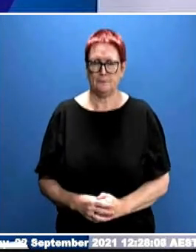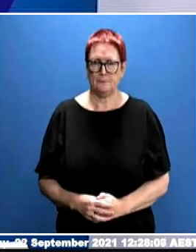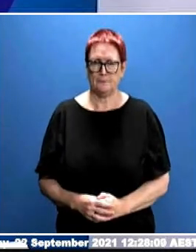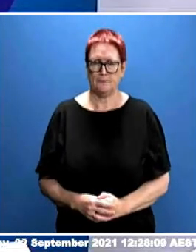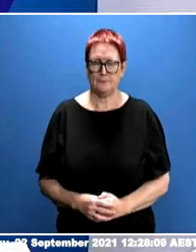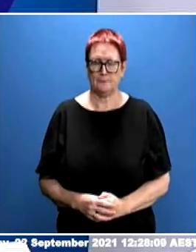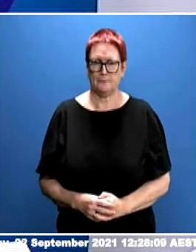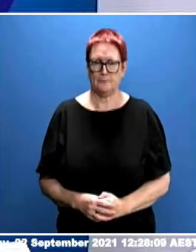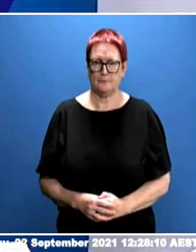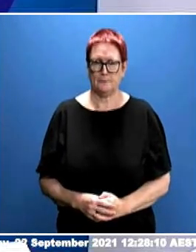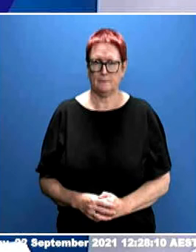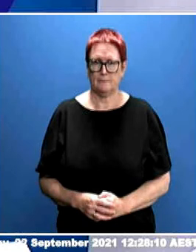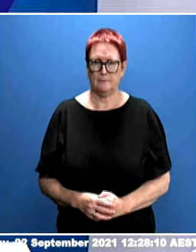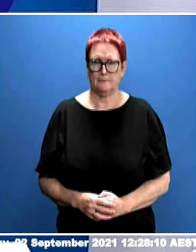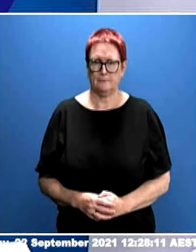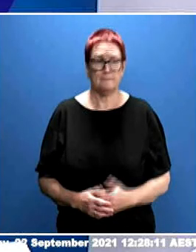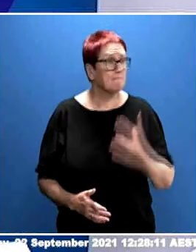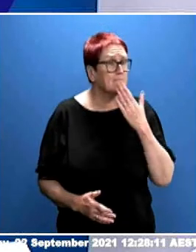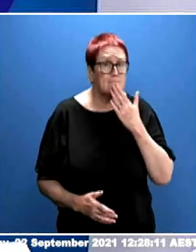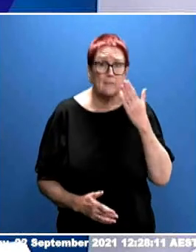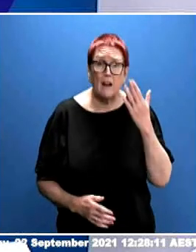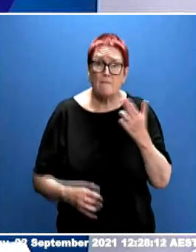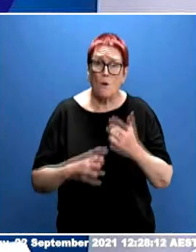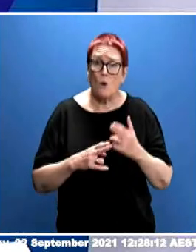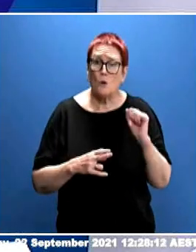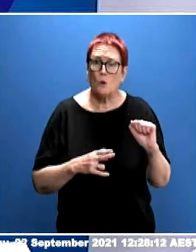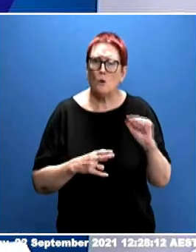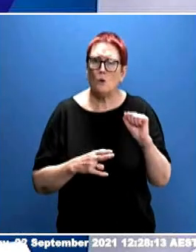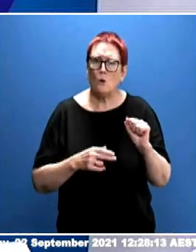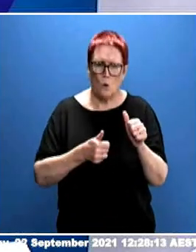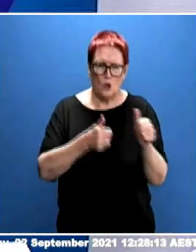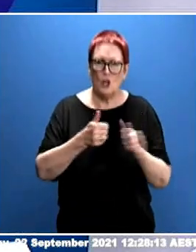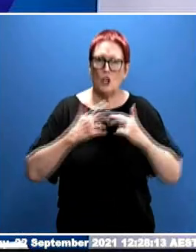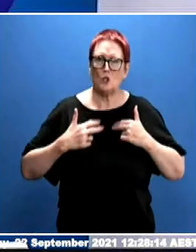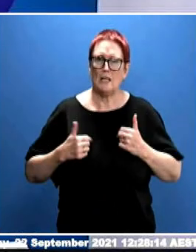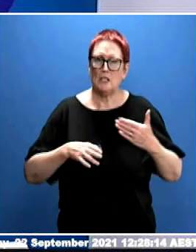All right, well, let's continue, Mr Crowley. Thank you very much for your diligent junior's work, Ms Furness.